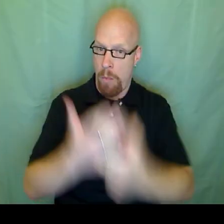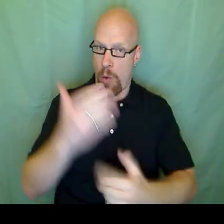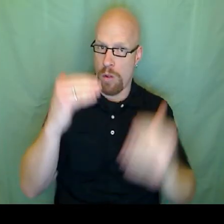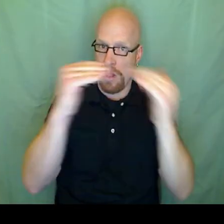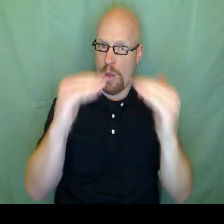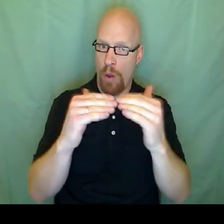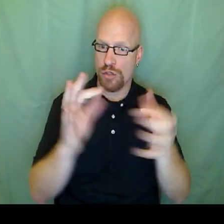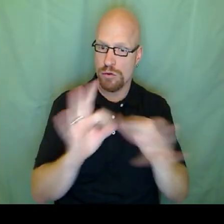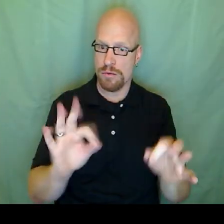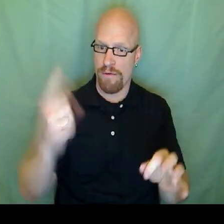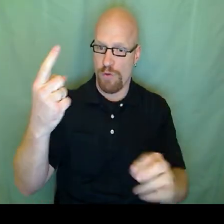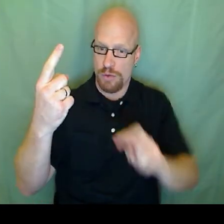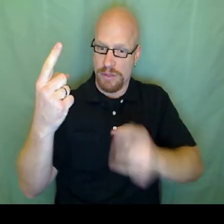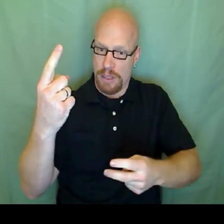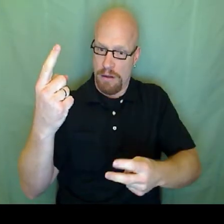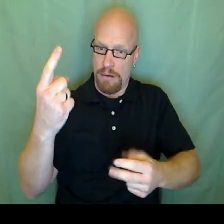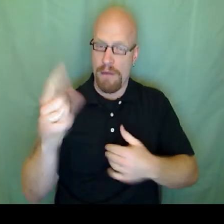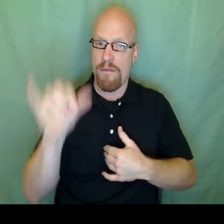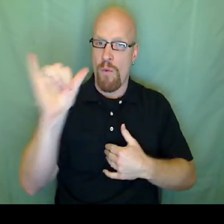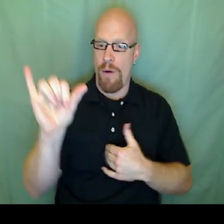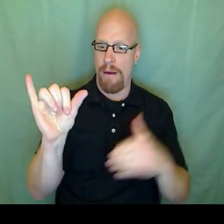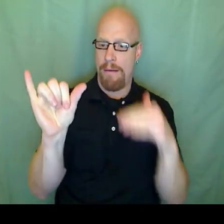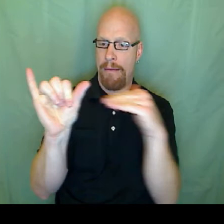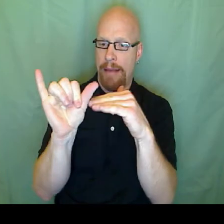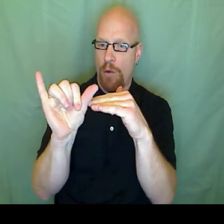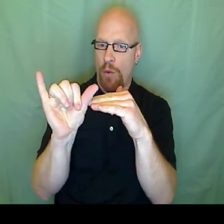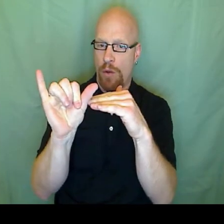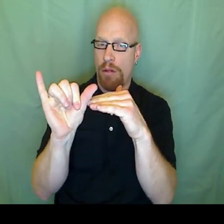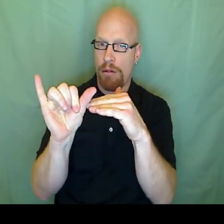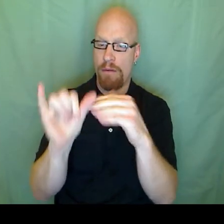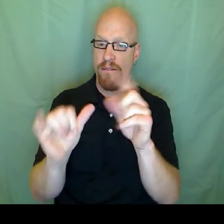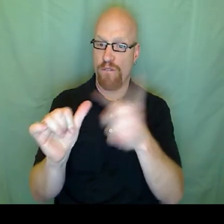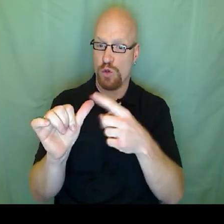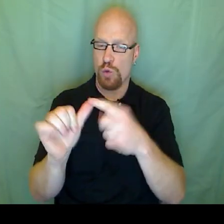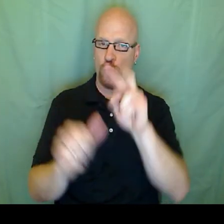And therefore, isolating the Y. Both equations are now in slope intercept form.